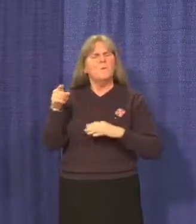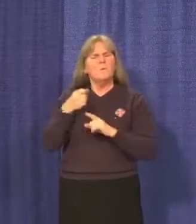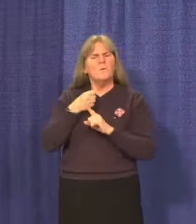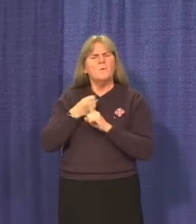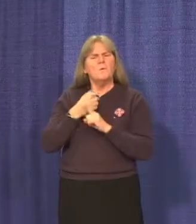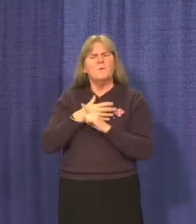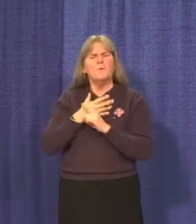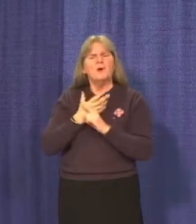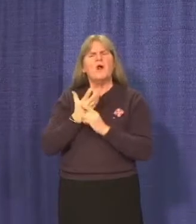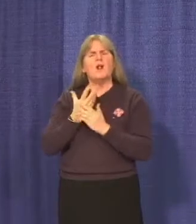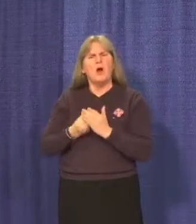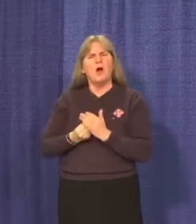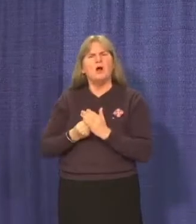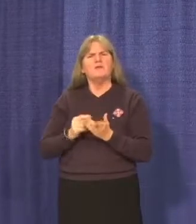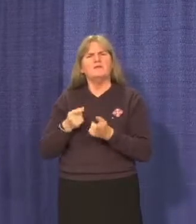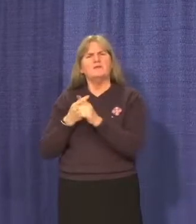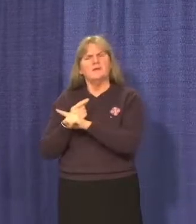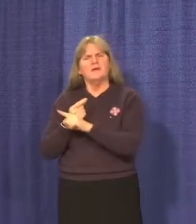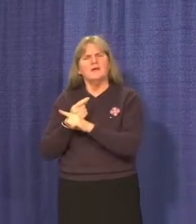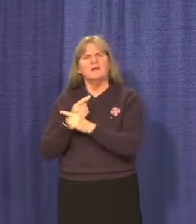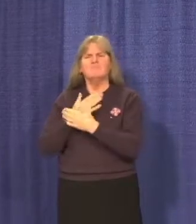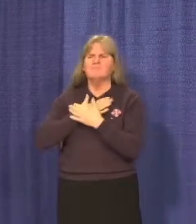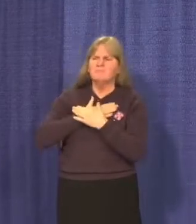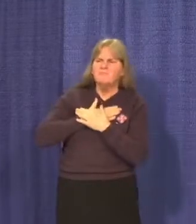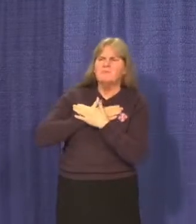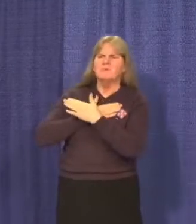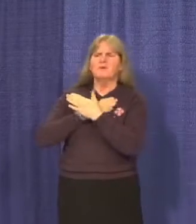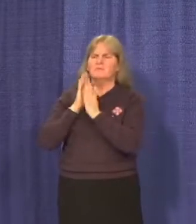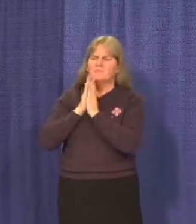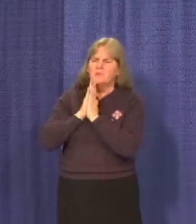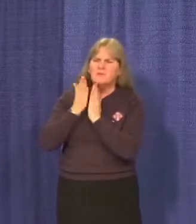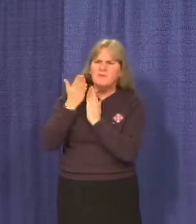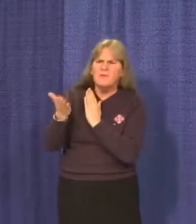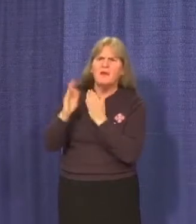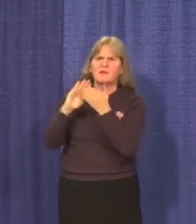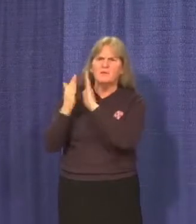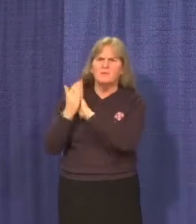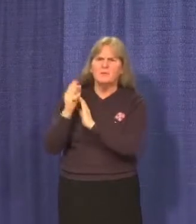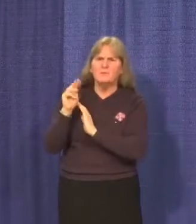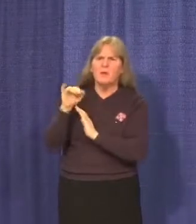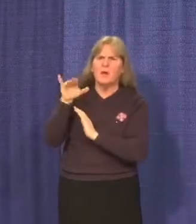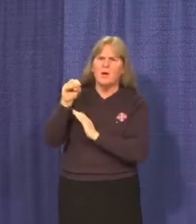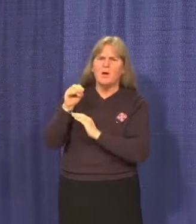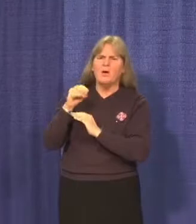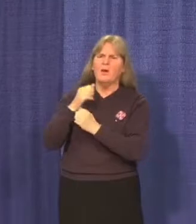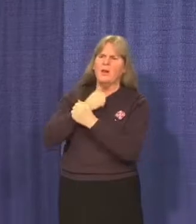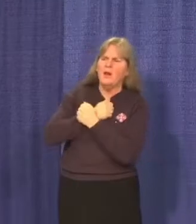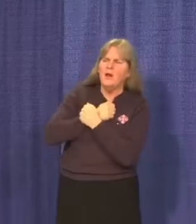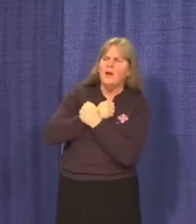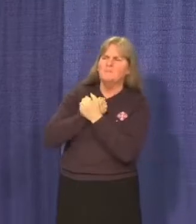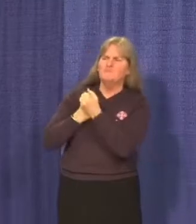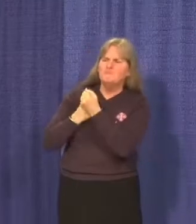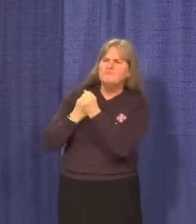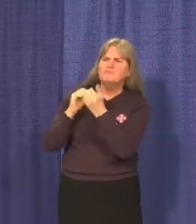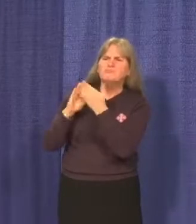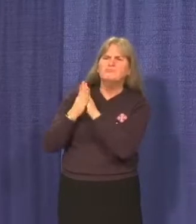suffered major loss, and our thoughts and prayers are with that community today. We send them love and support to